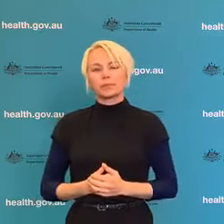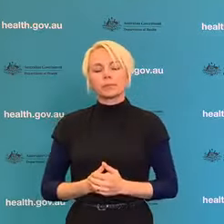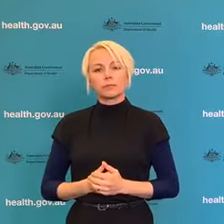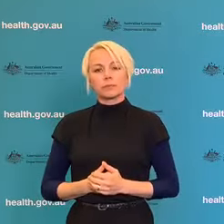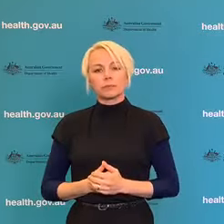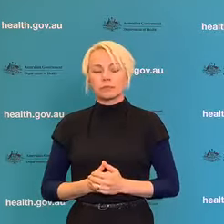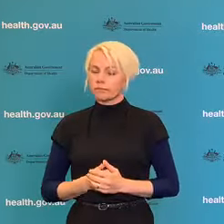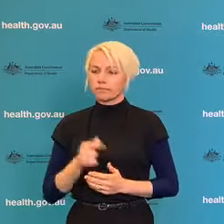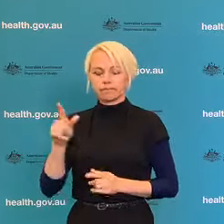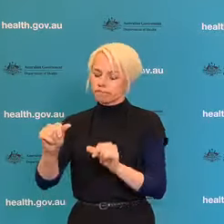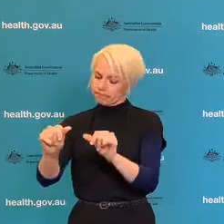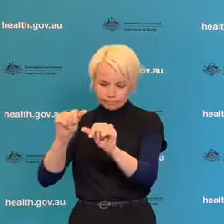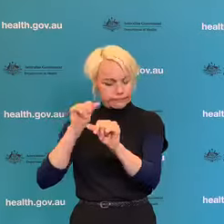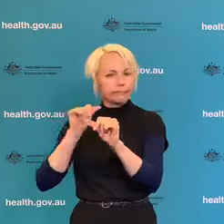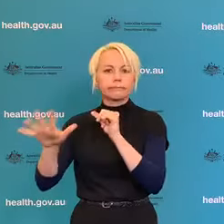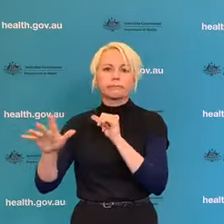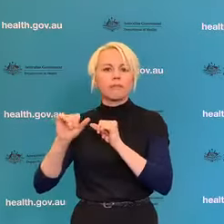standard in their ability to track and trace